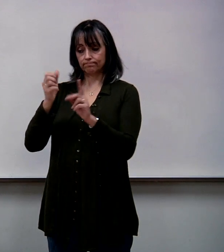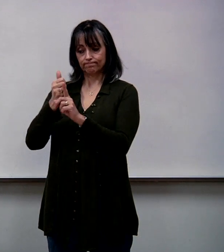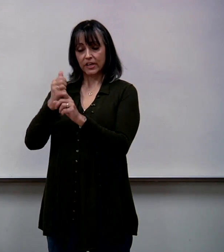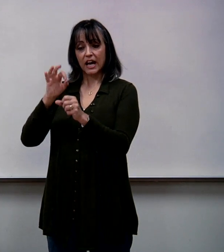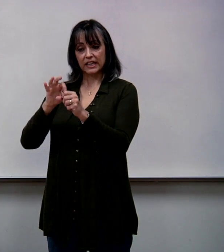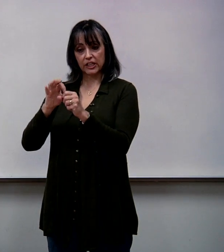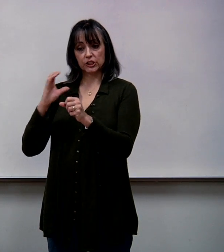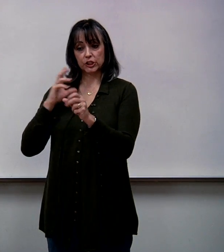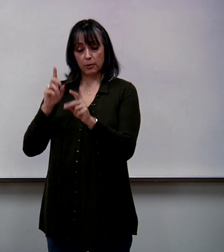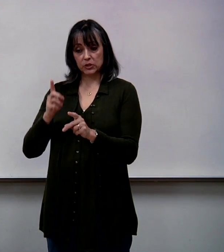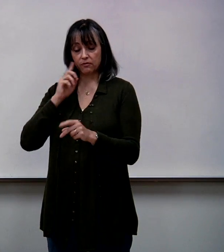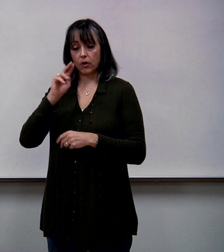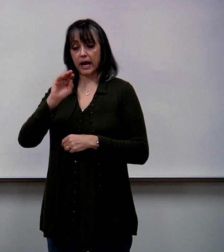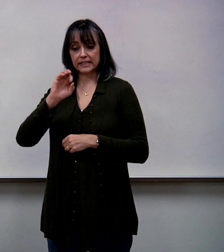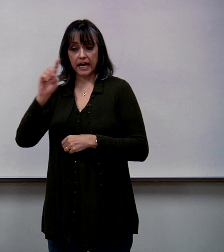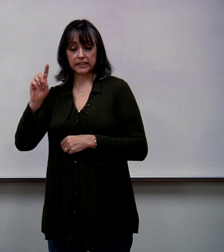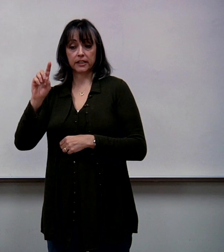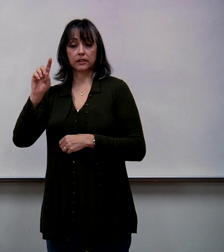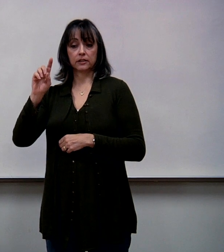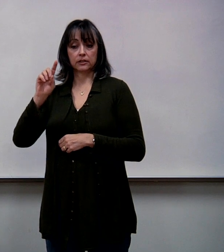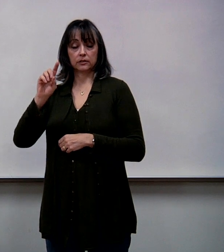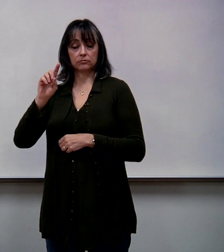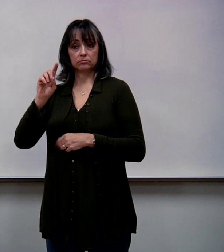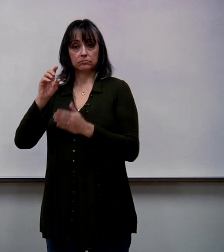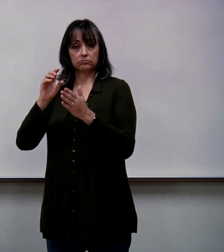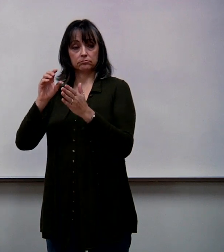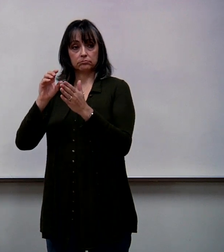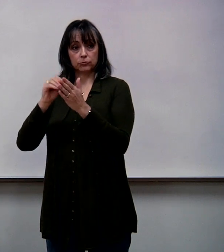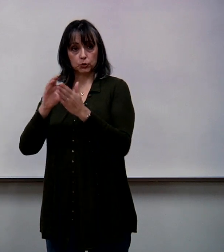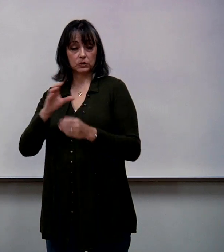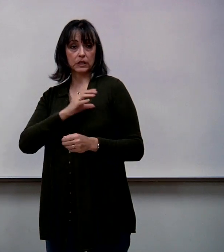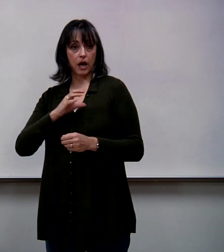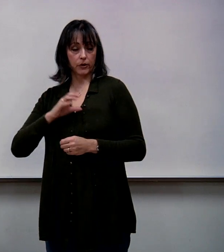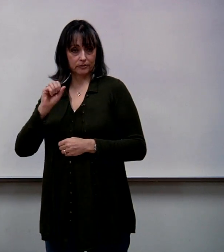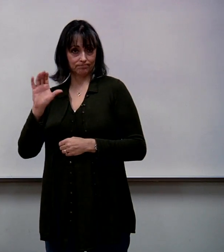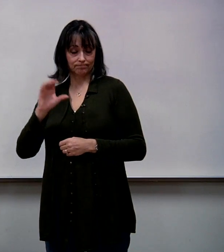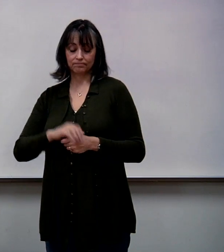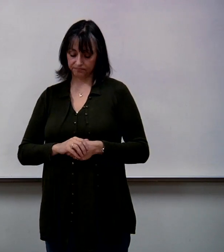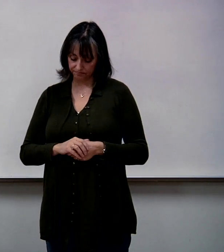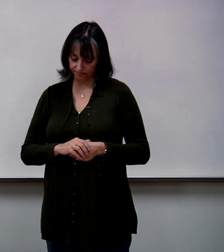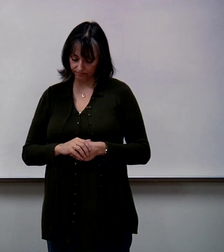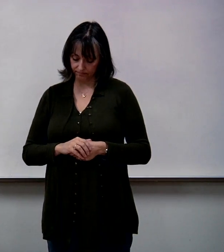Ashleen Evans